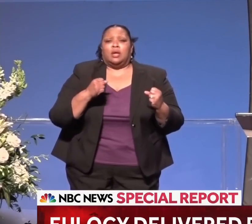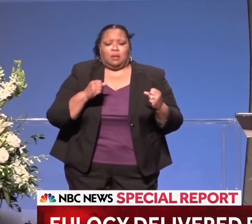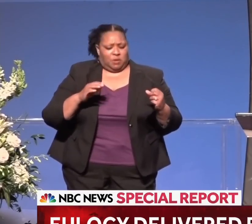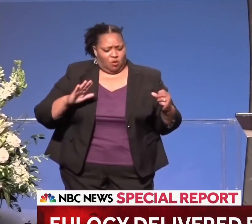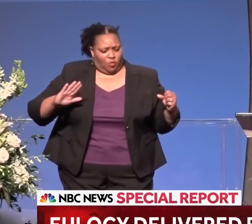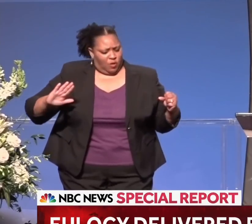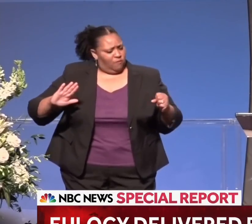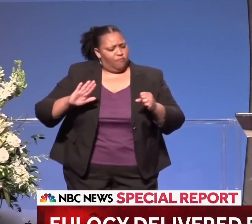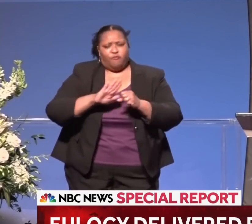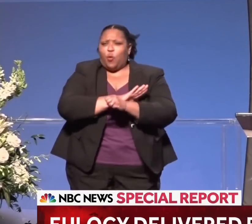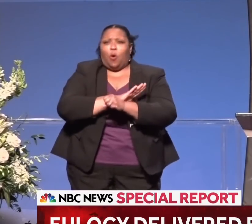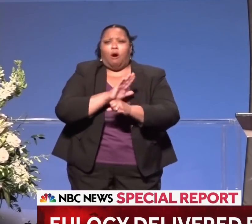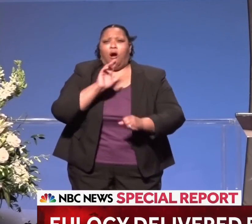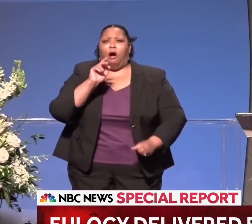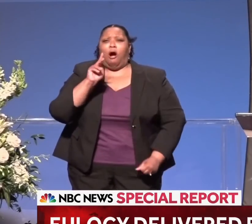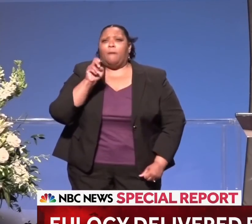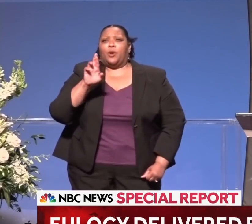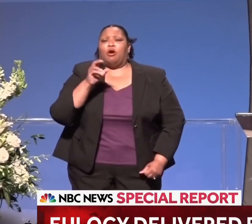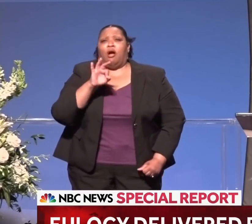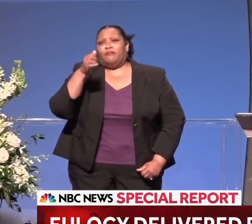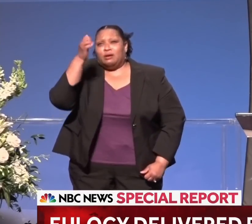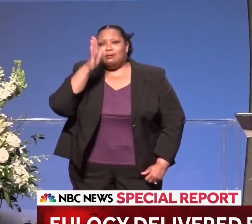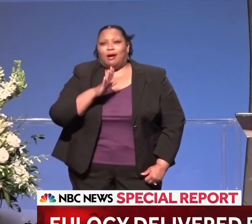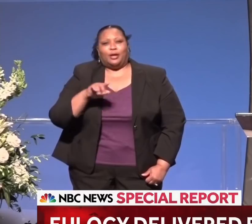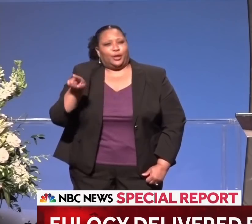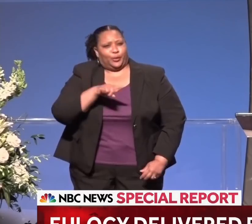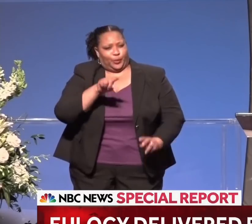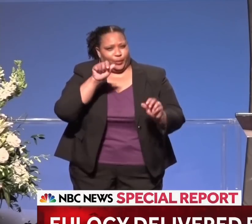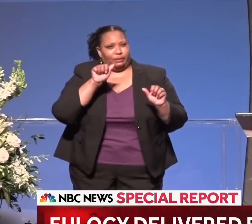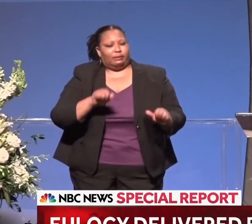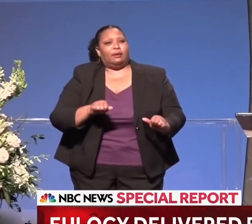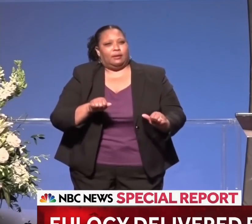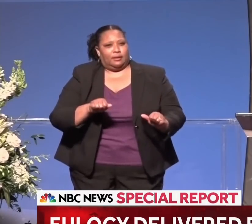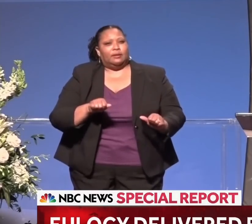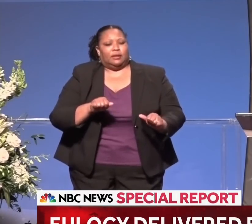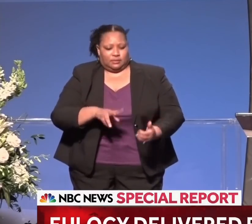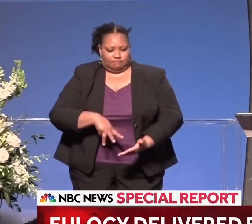STRONG IN THE LORD. AND IN HIS MIGHTY POWER.